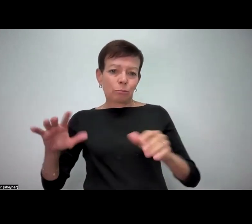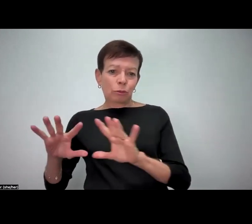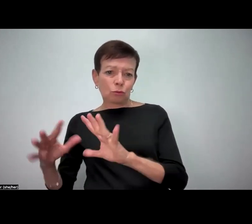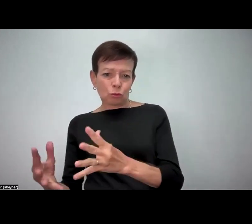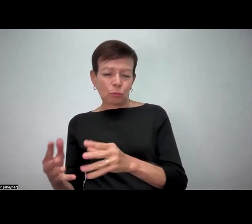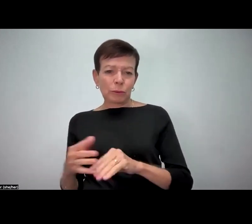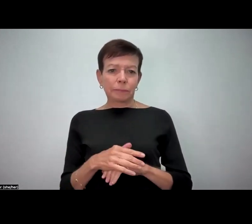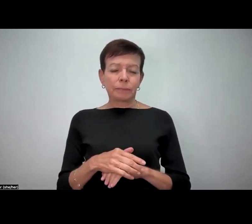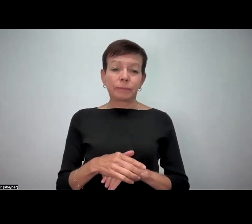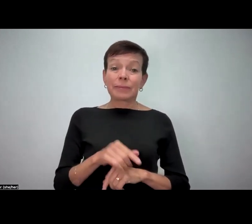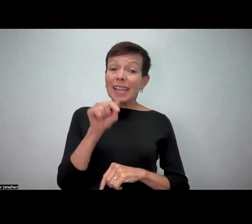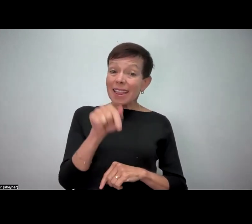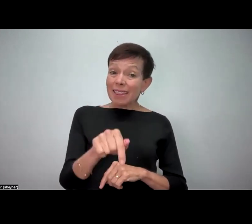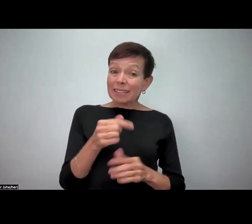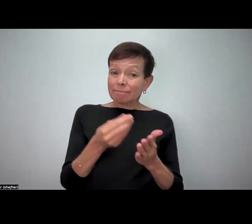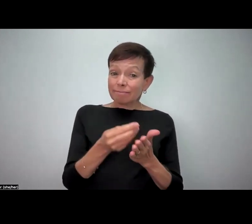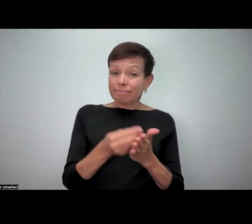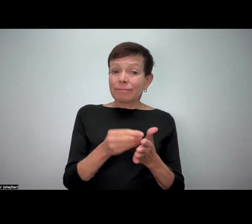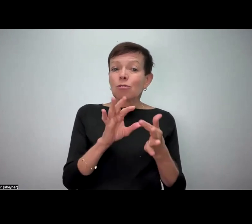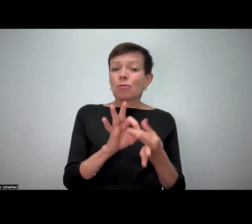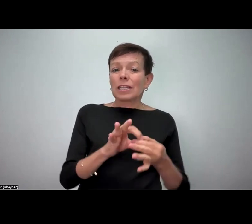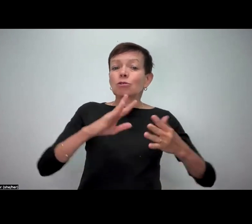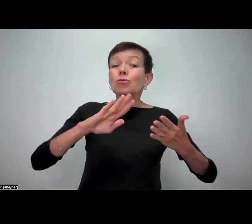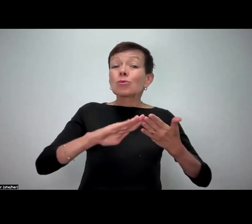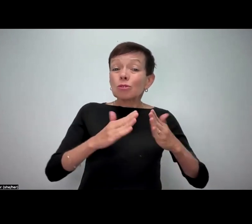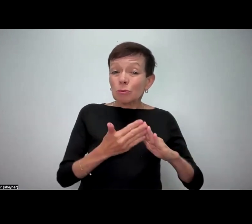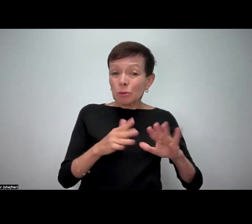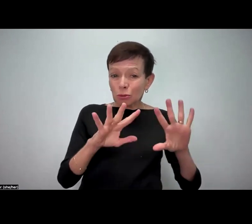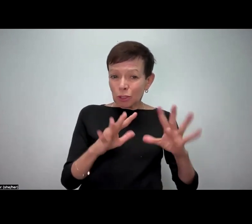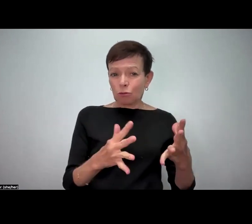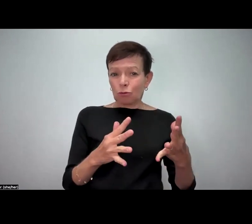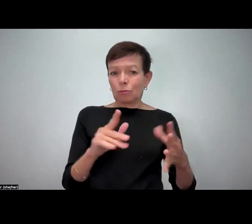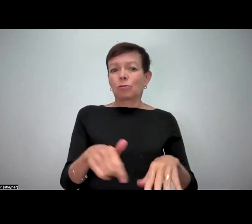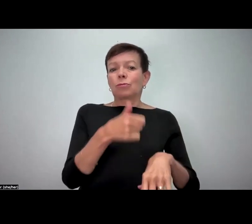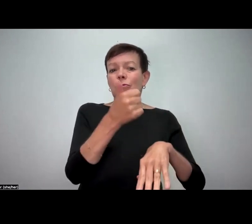groups that would like to initiate a public art project in their community.